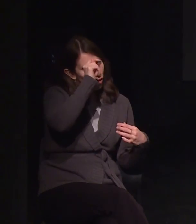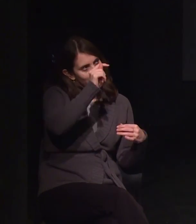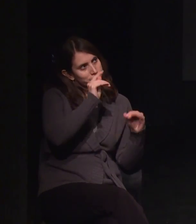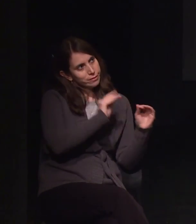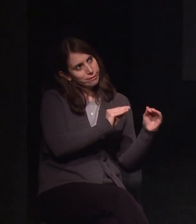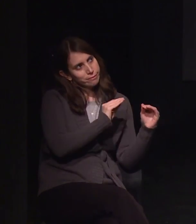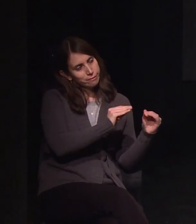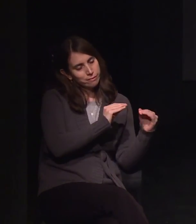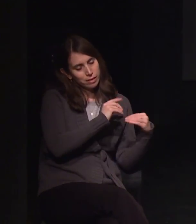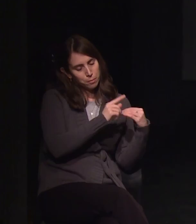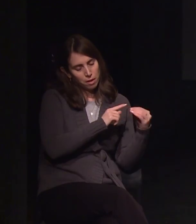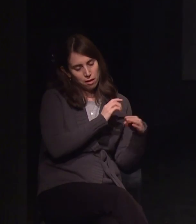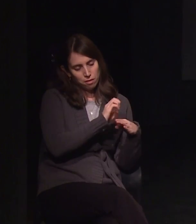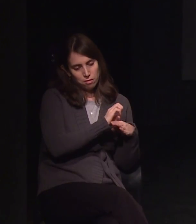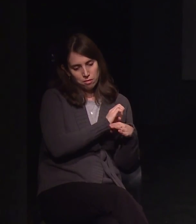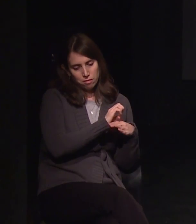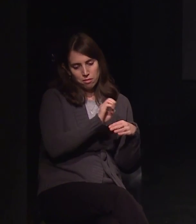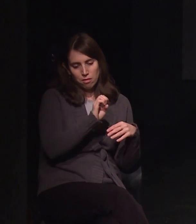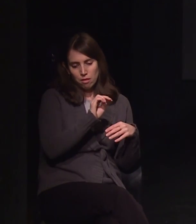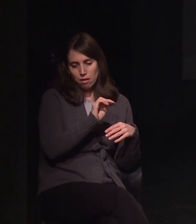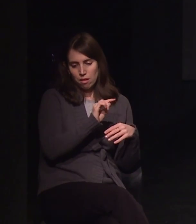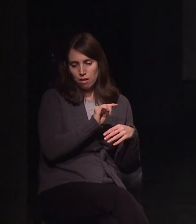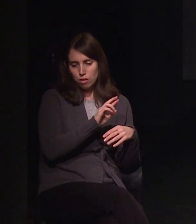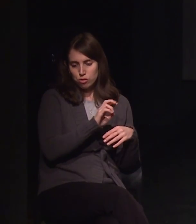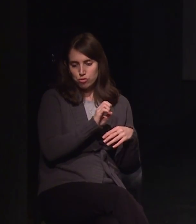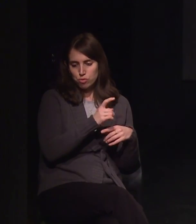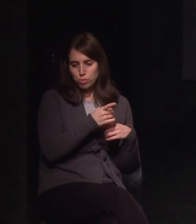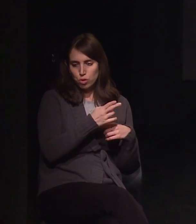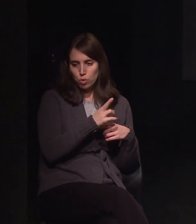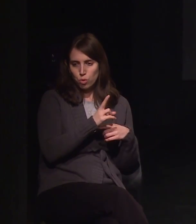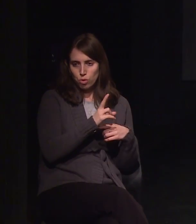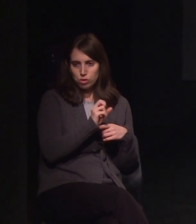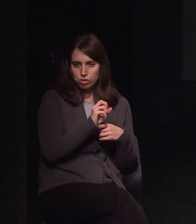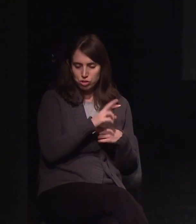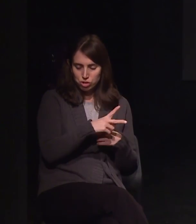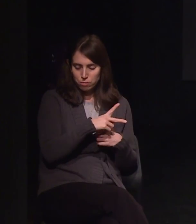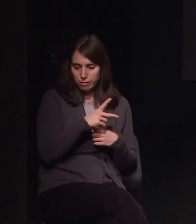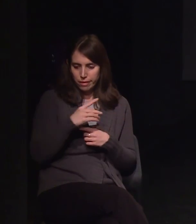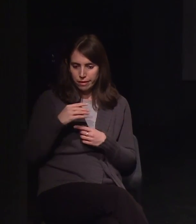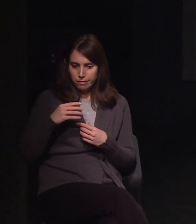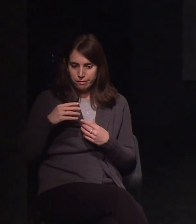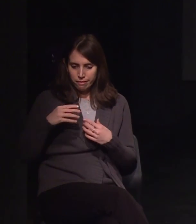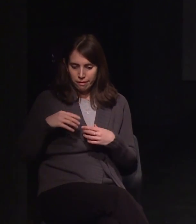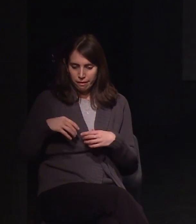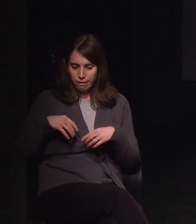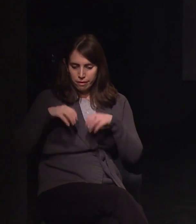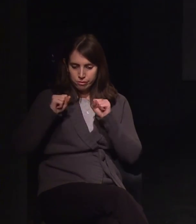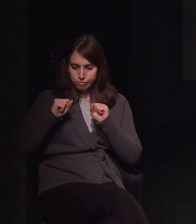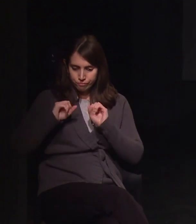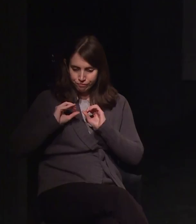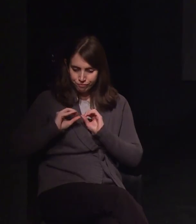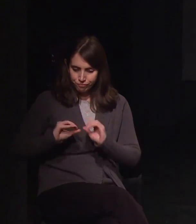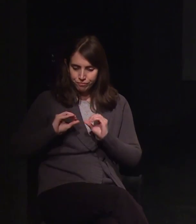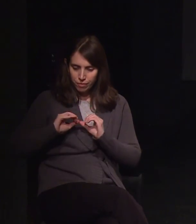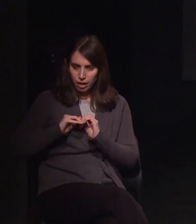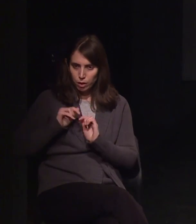how it’s done, and I bet it’ll work. Damian: The final question I’ll say, and this relates to probably all of it, is that